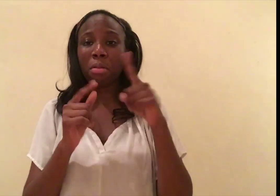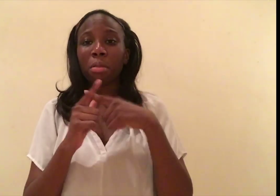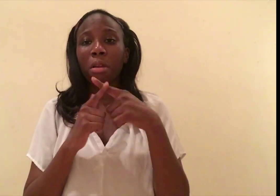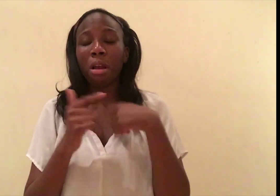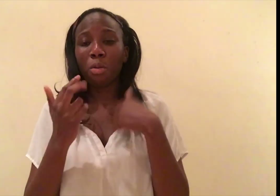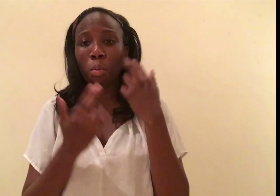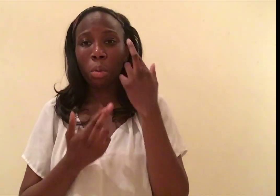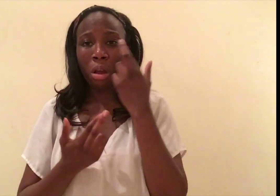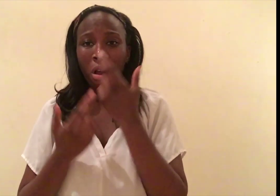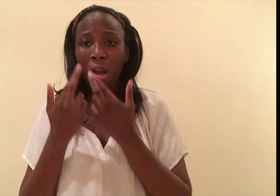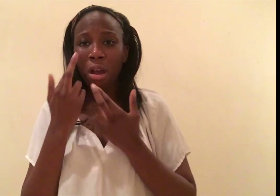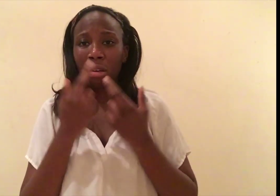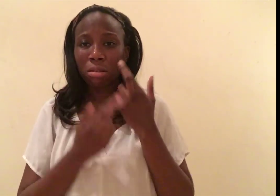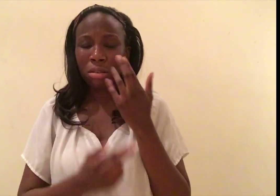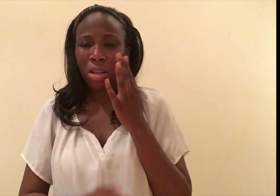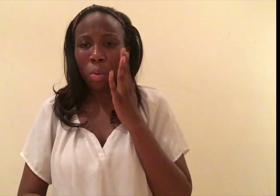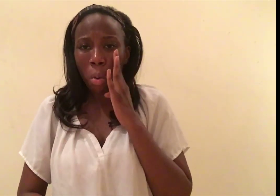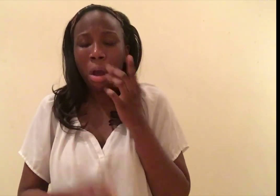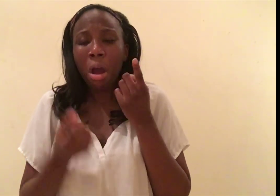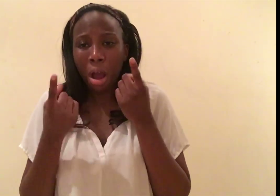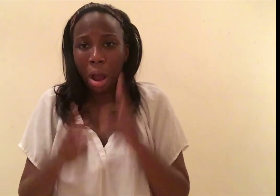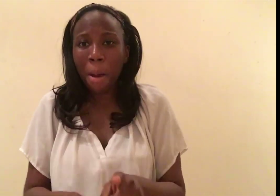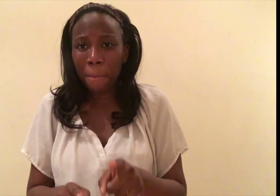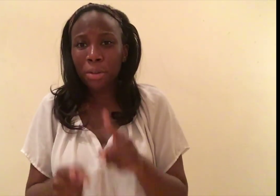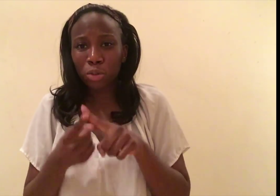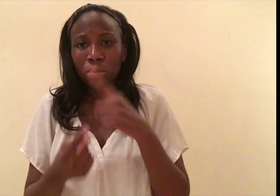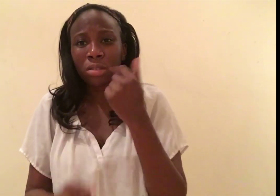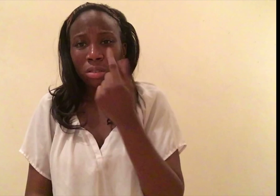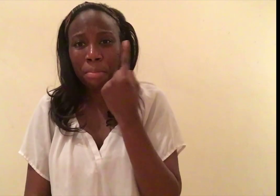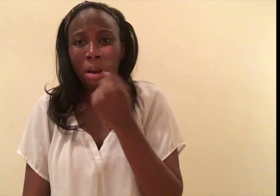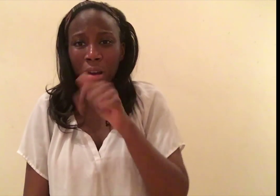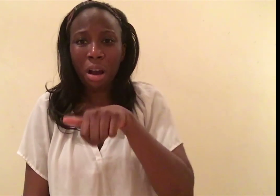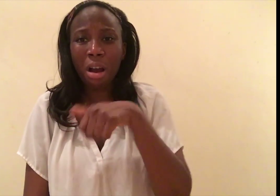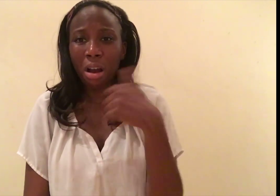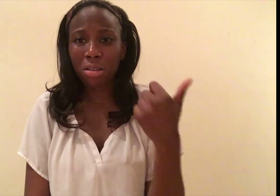But then I realized, it would have happened, just to somebody else.